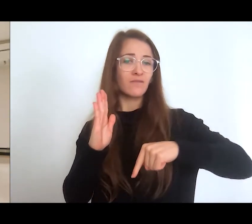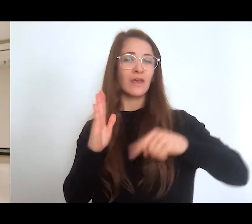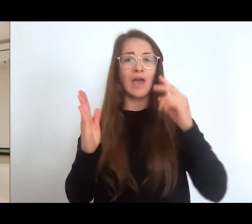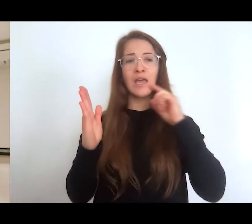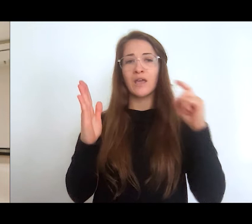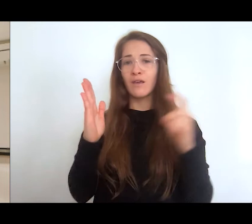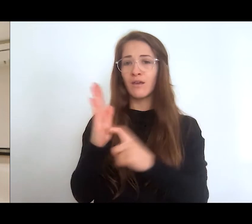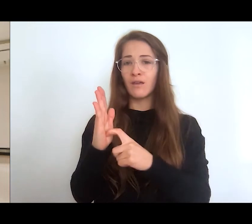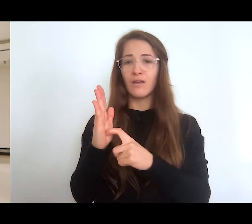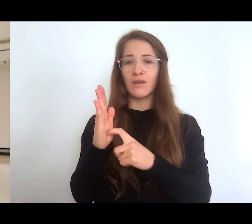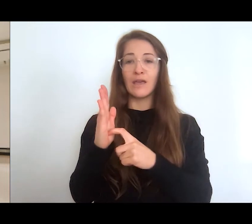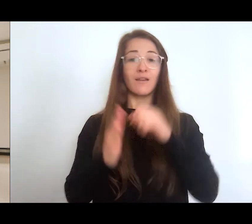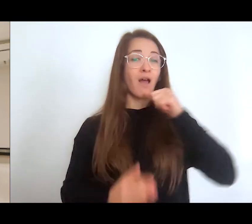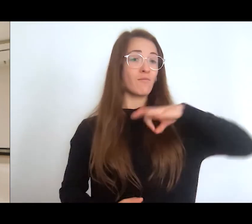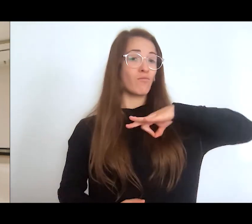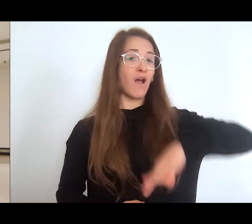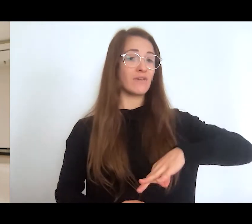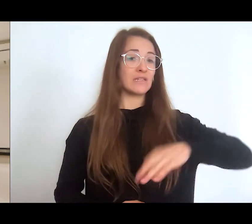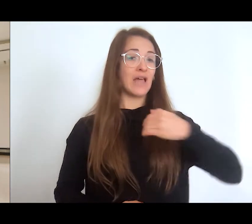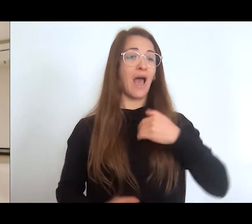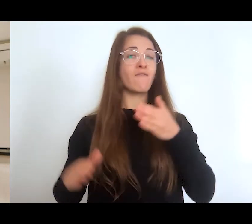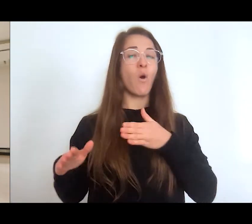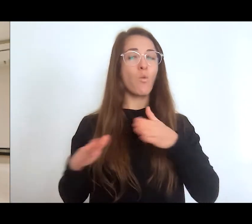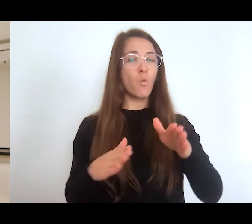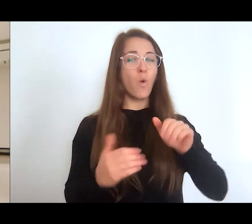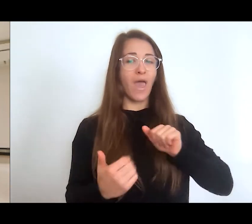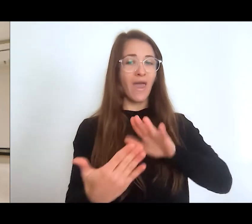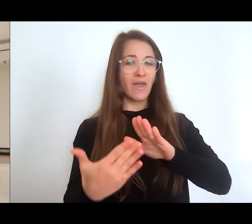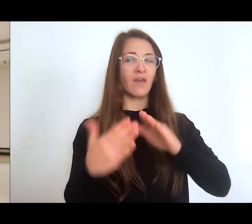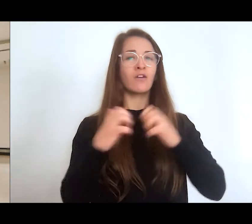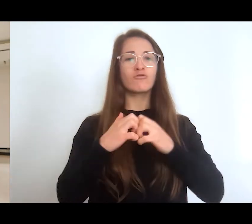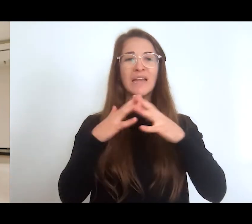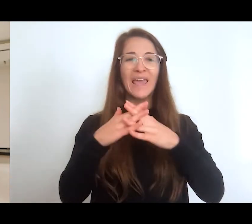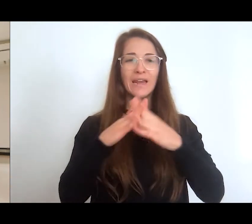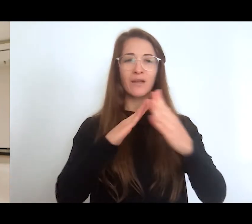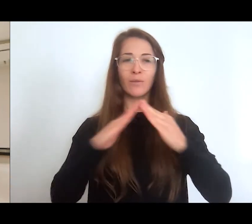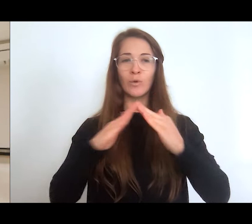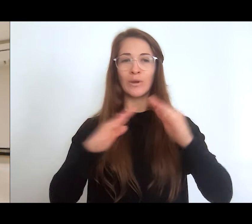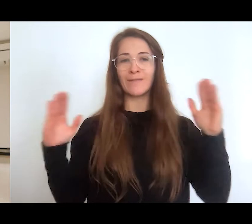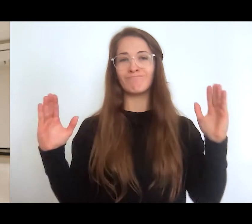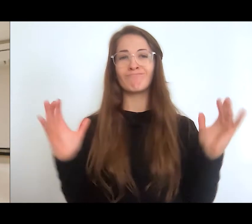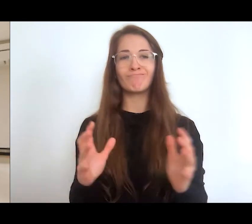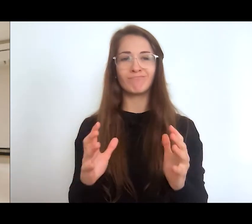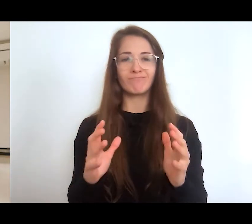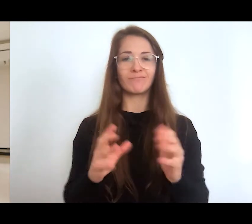MODEL EXTENSIVELY I SAW THAT NONPROFITS HAVE A WAY OF